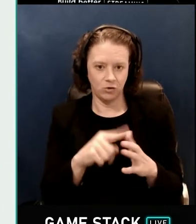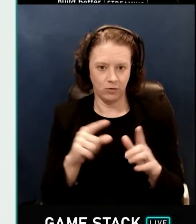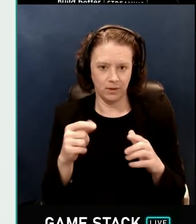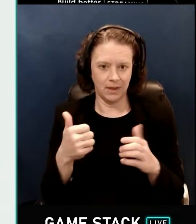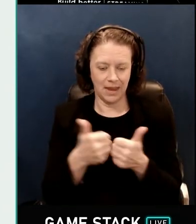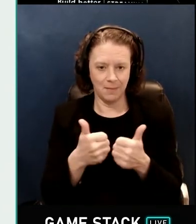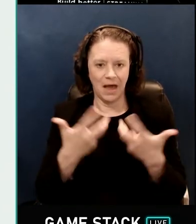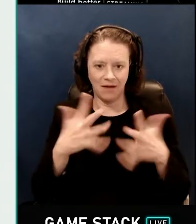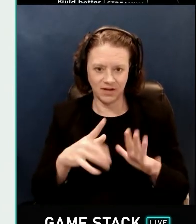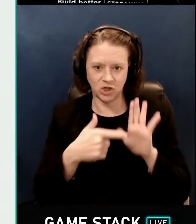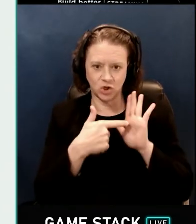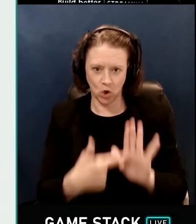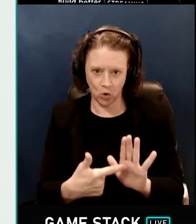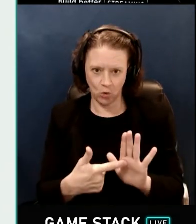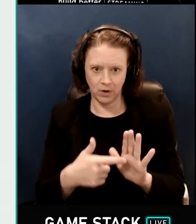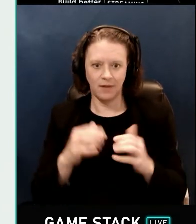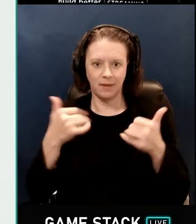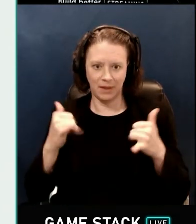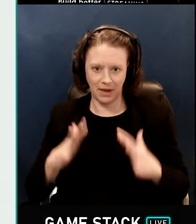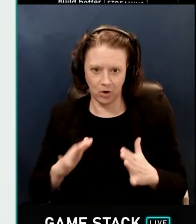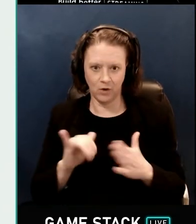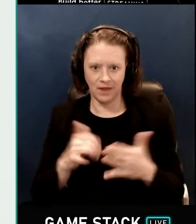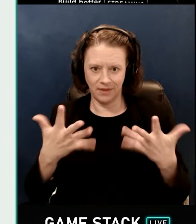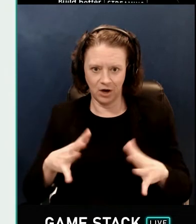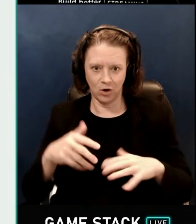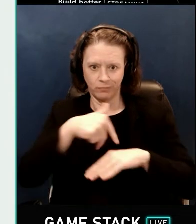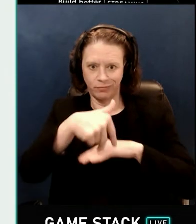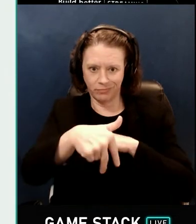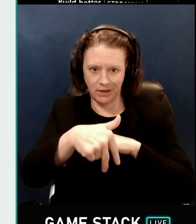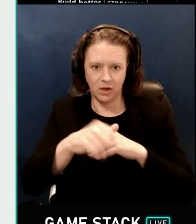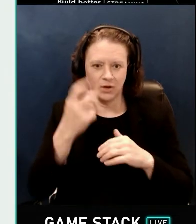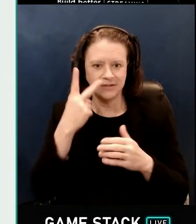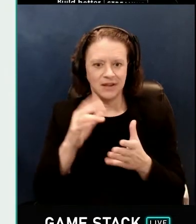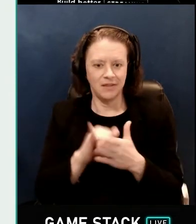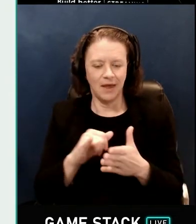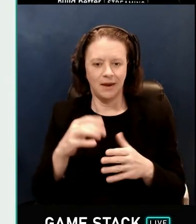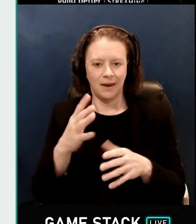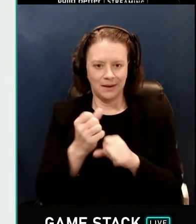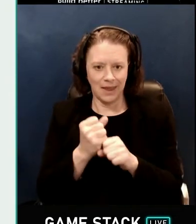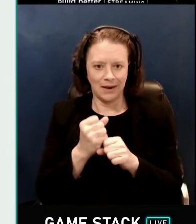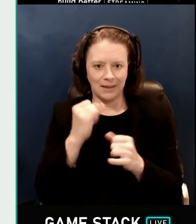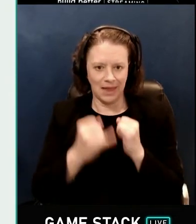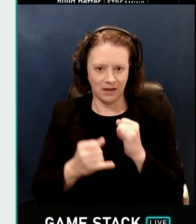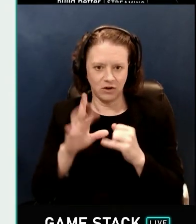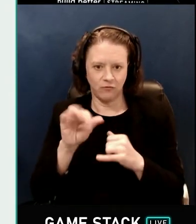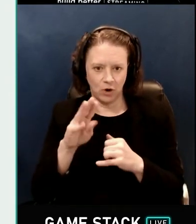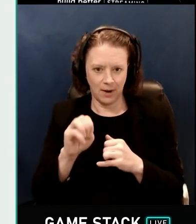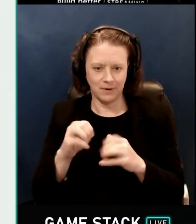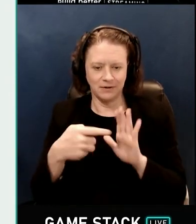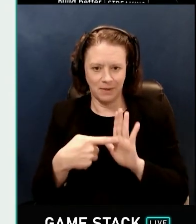that using the XGameStreamingGetLastFrameDisplayed API and using that, you can see that now the